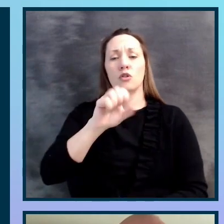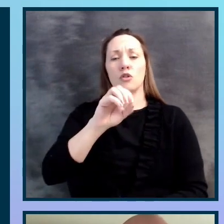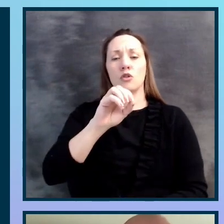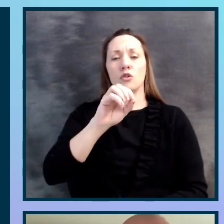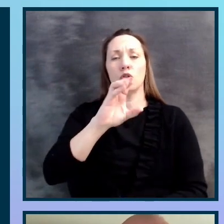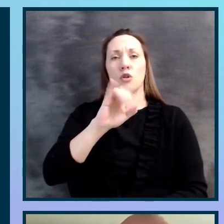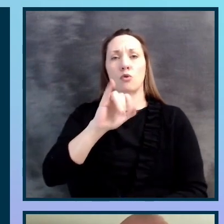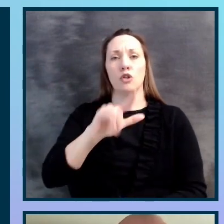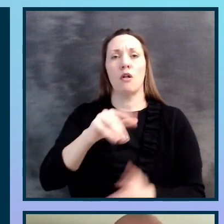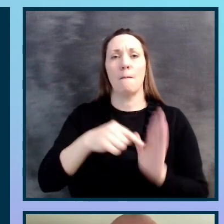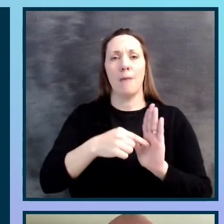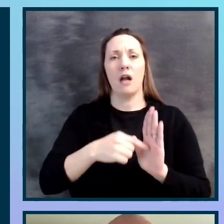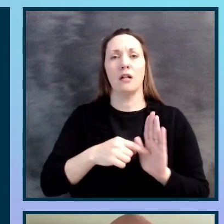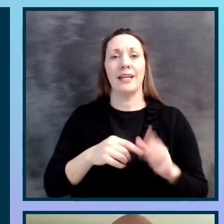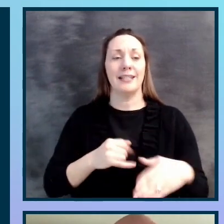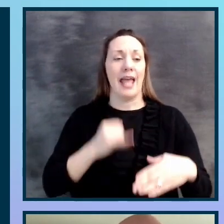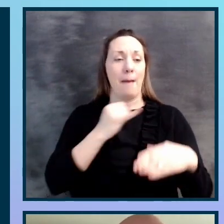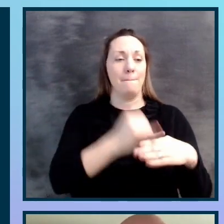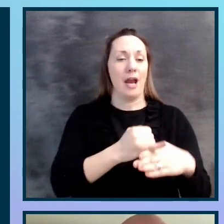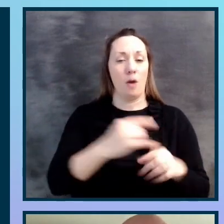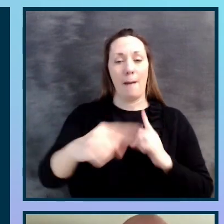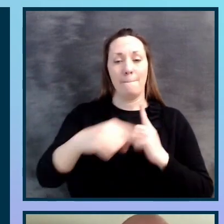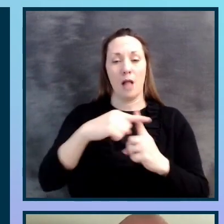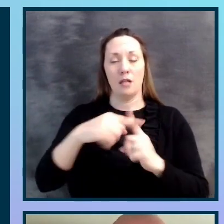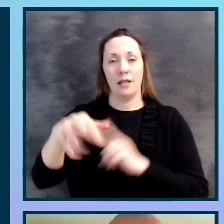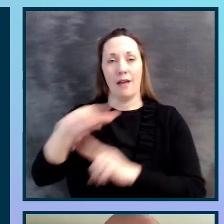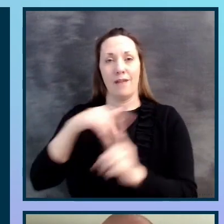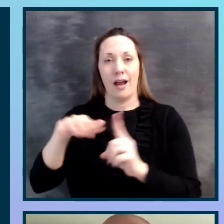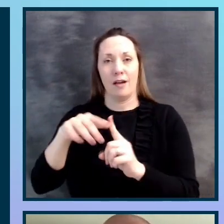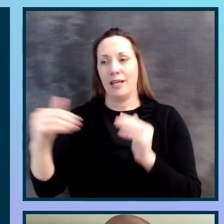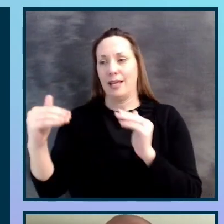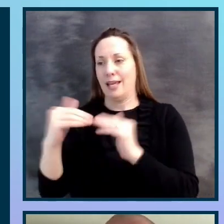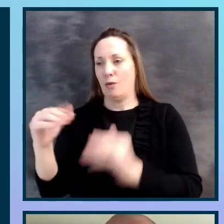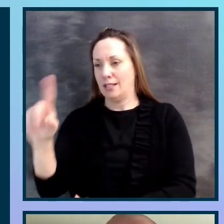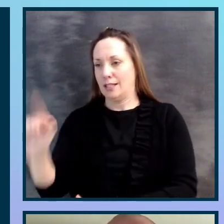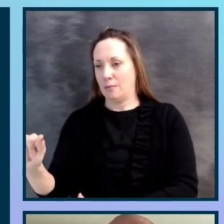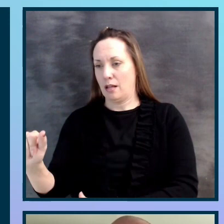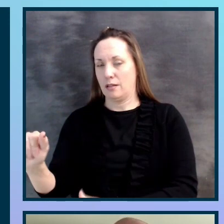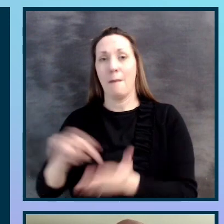is impairment plus environment equals a disability. So the person isn't disabled